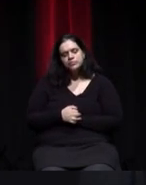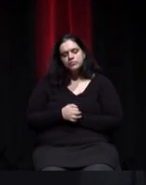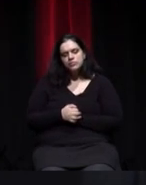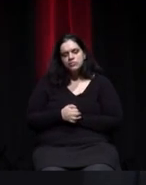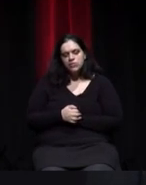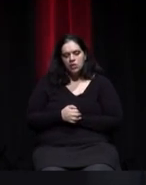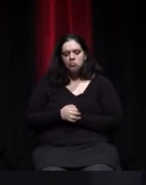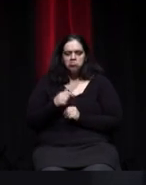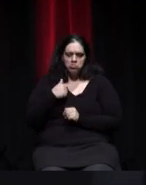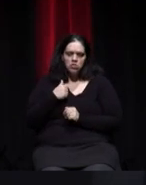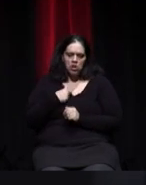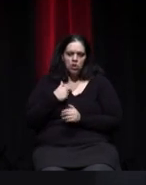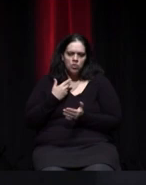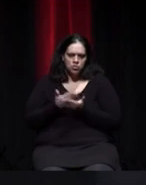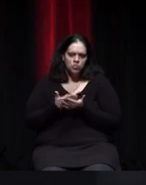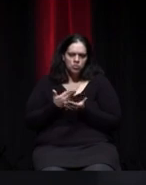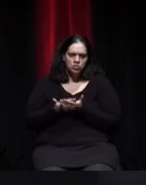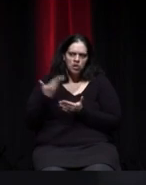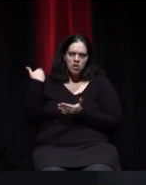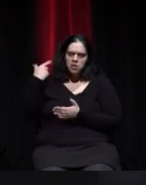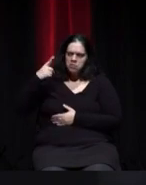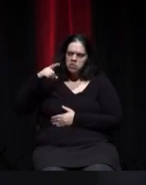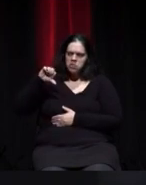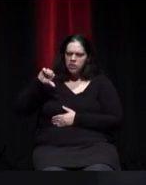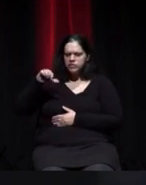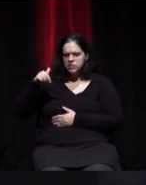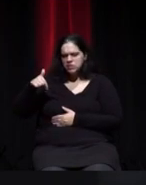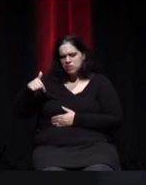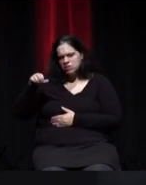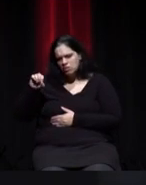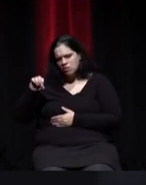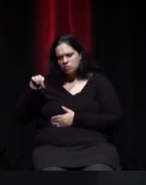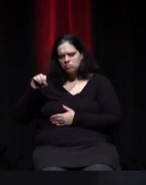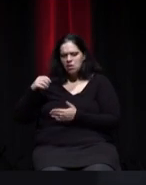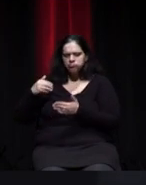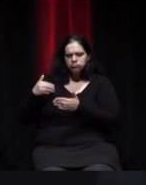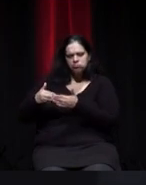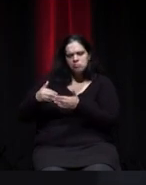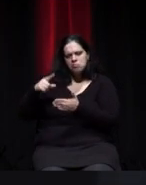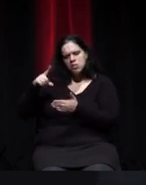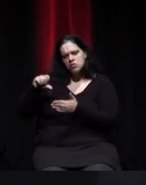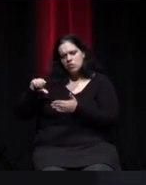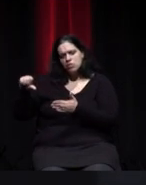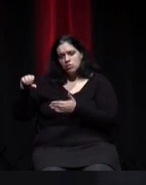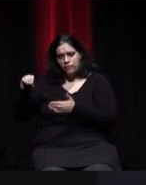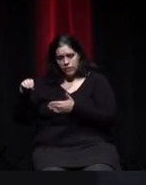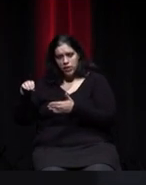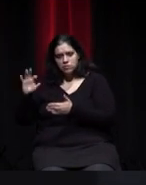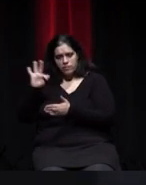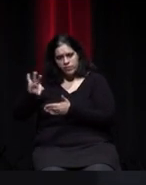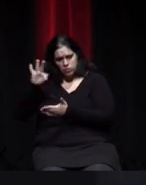I studied between the '70s and the '90s, and I had a political formation.